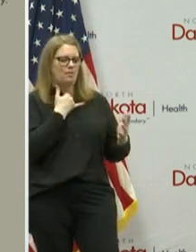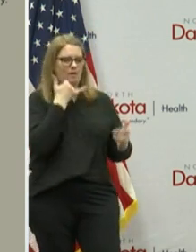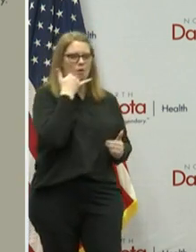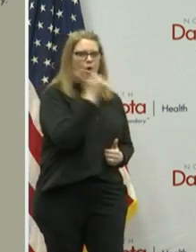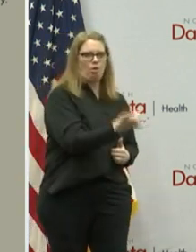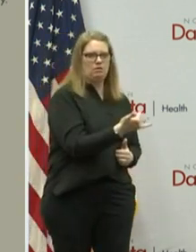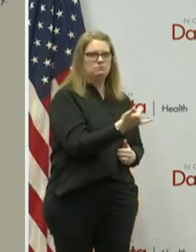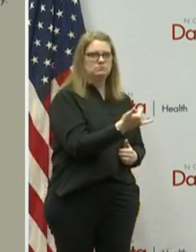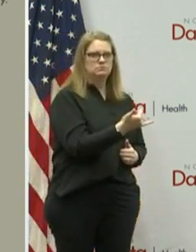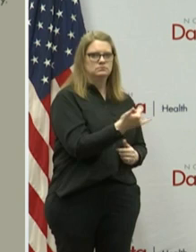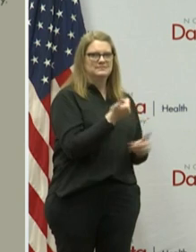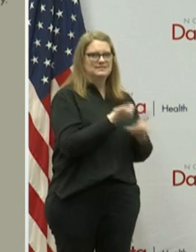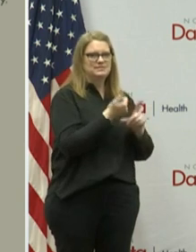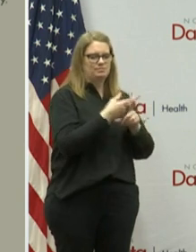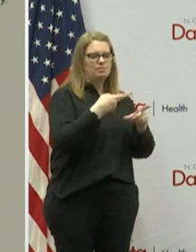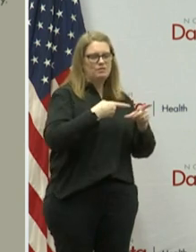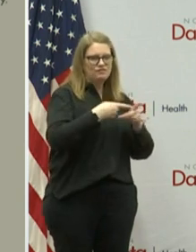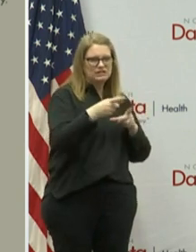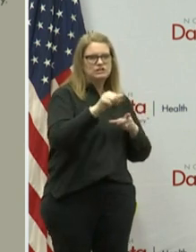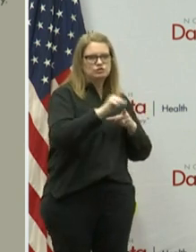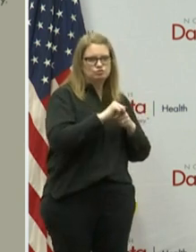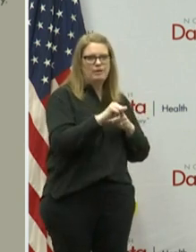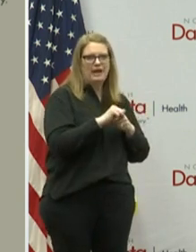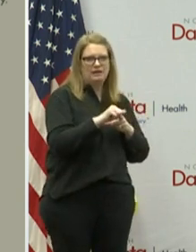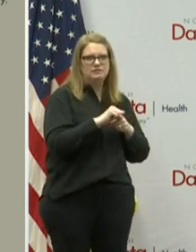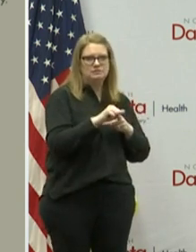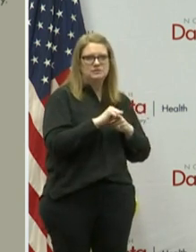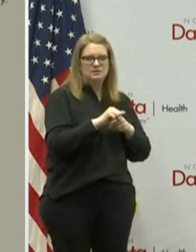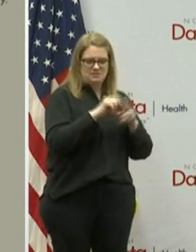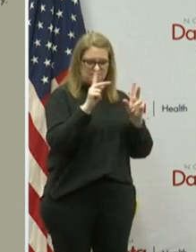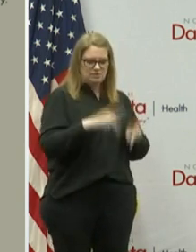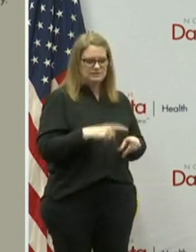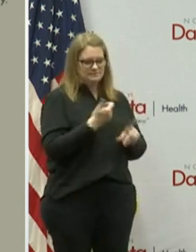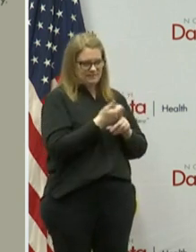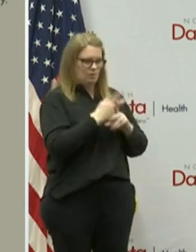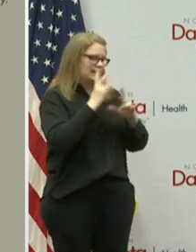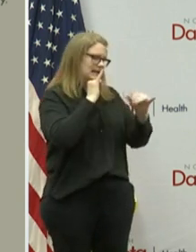ABOUT BODIES OR FTEs.